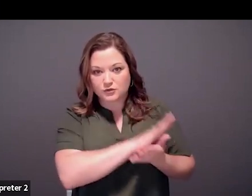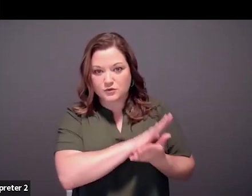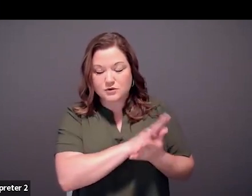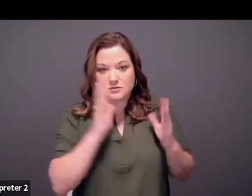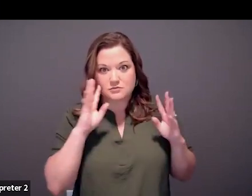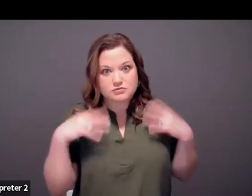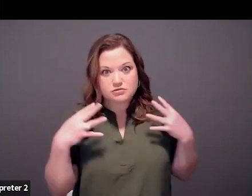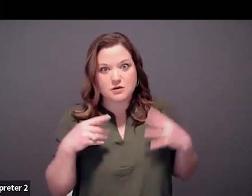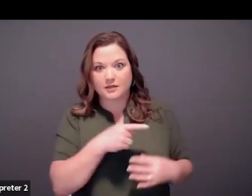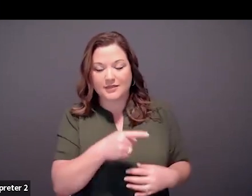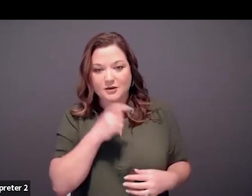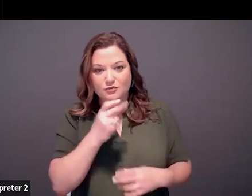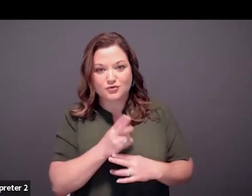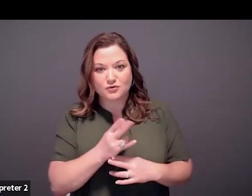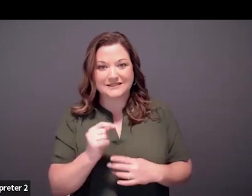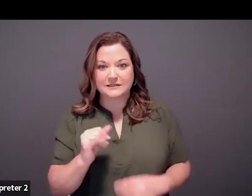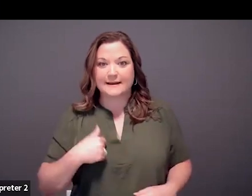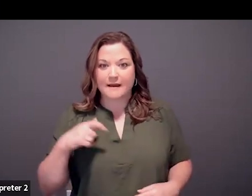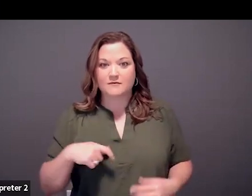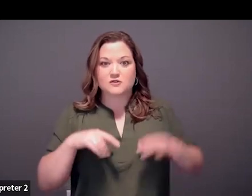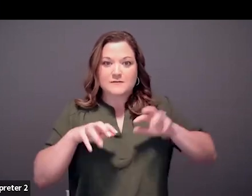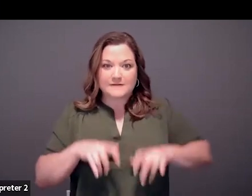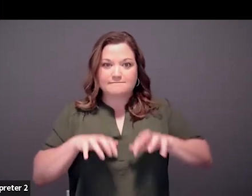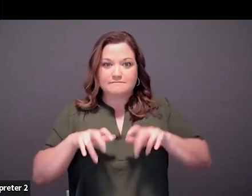this and I have to fill in every form four times.